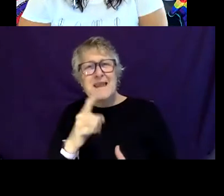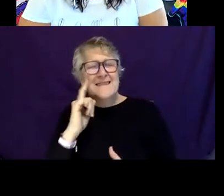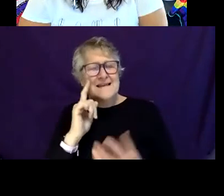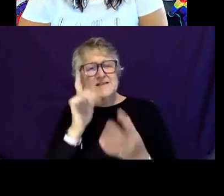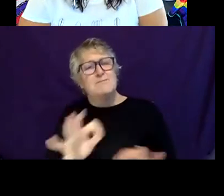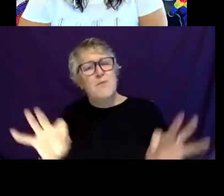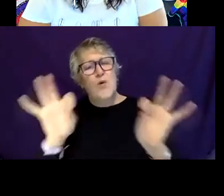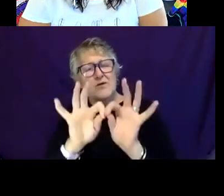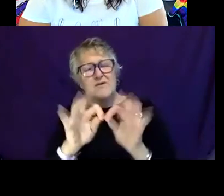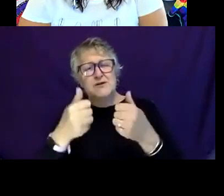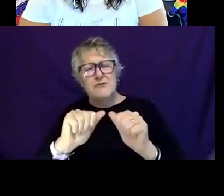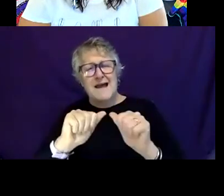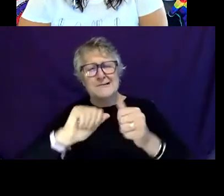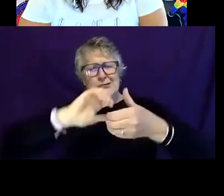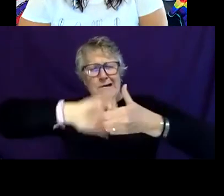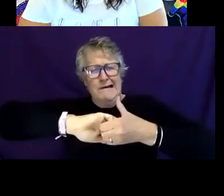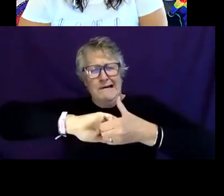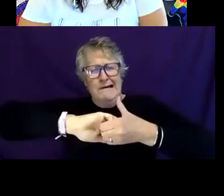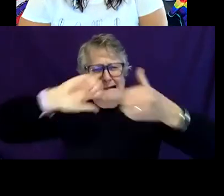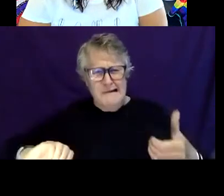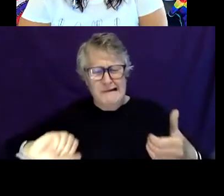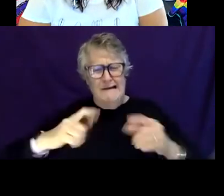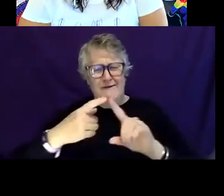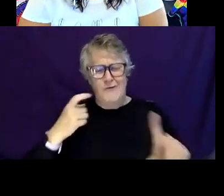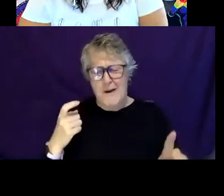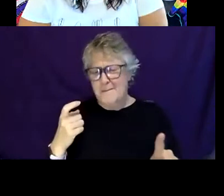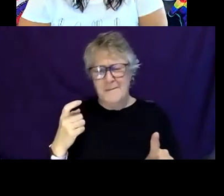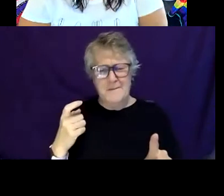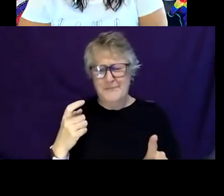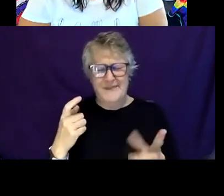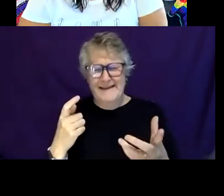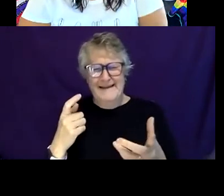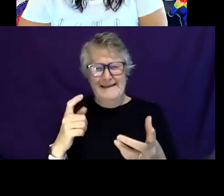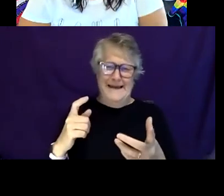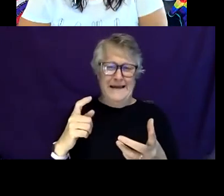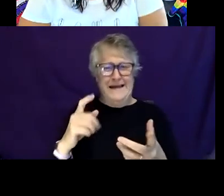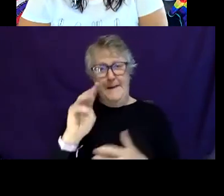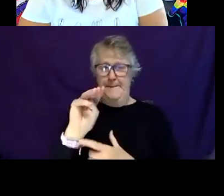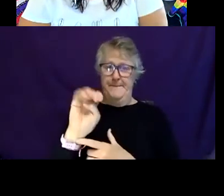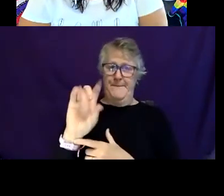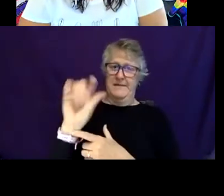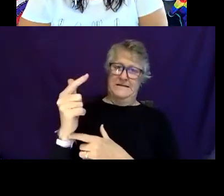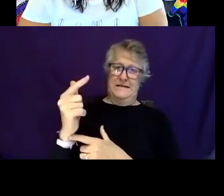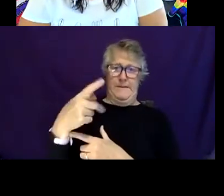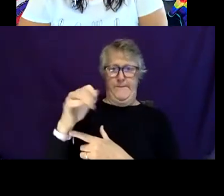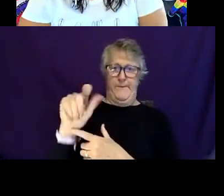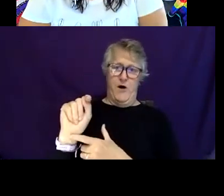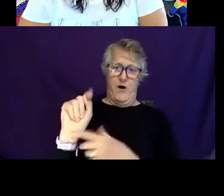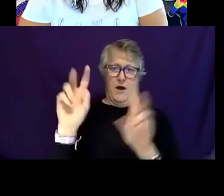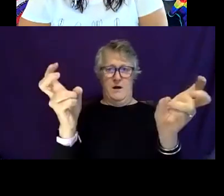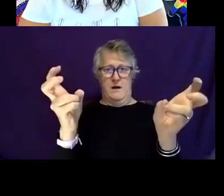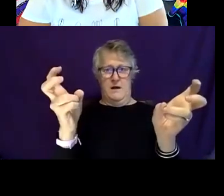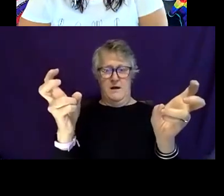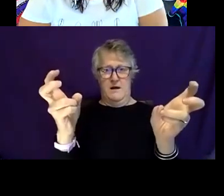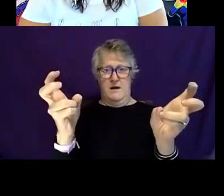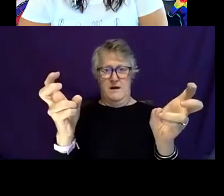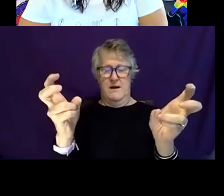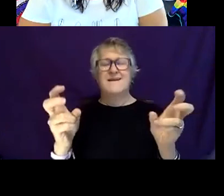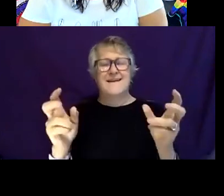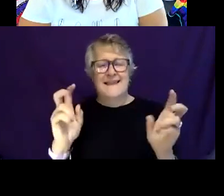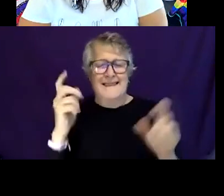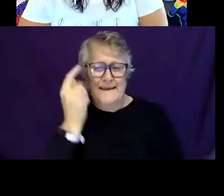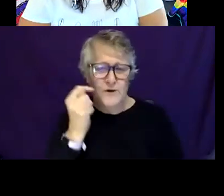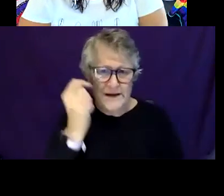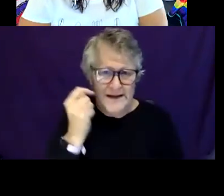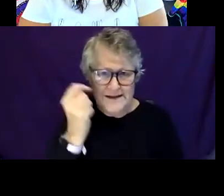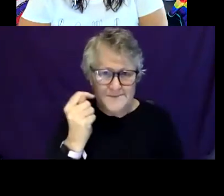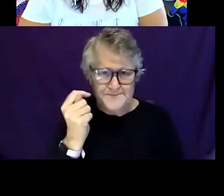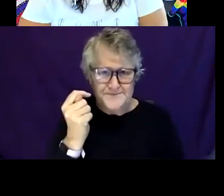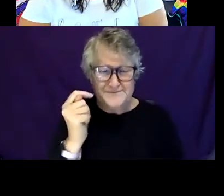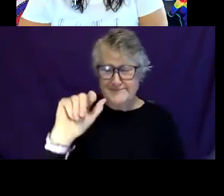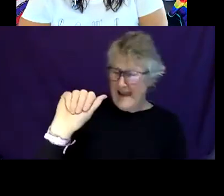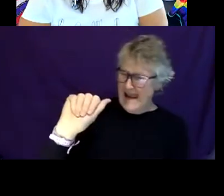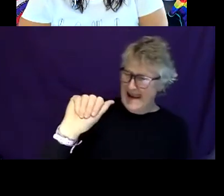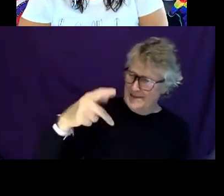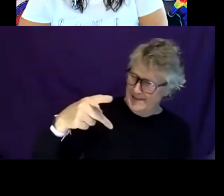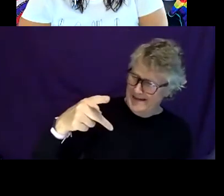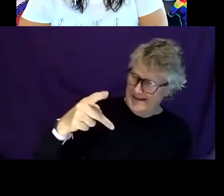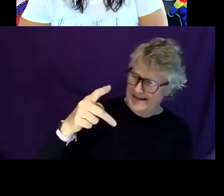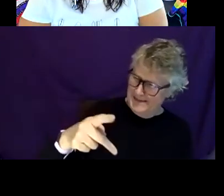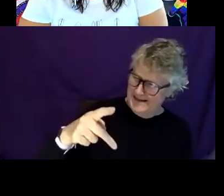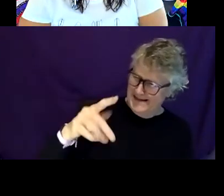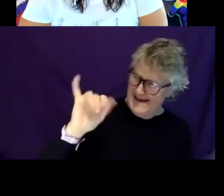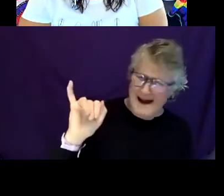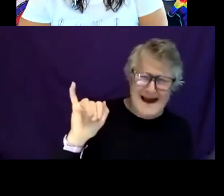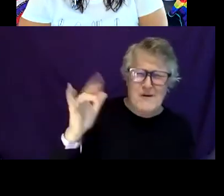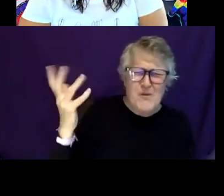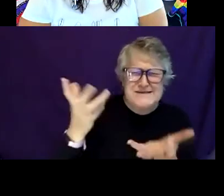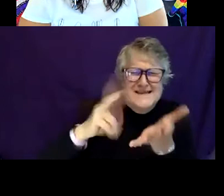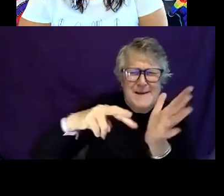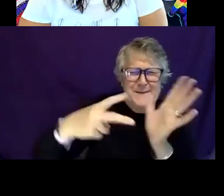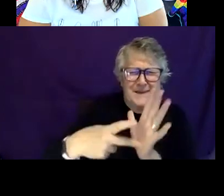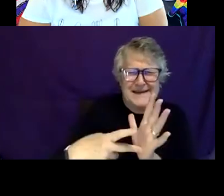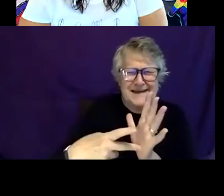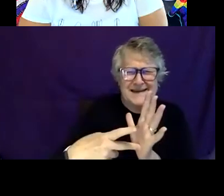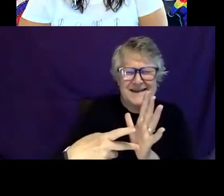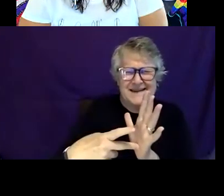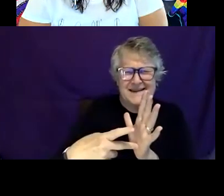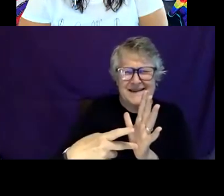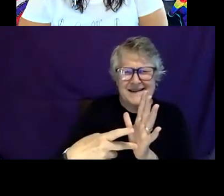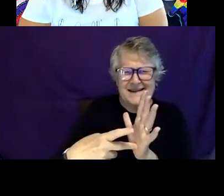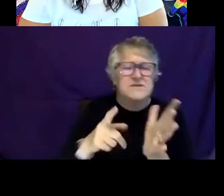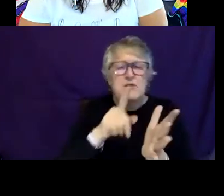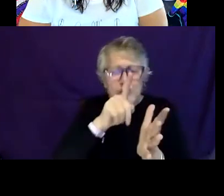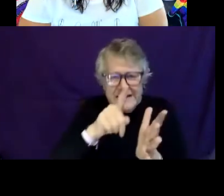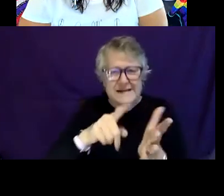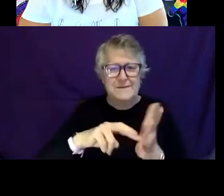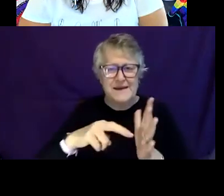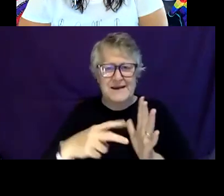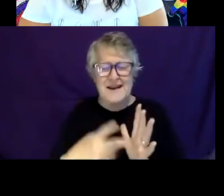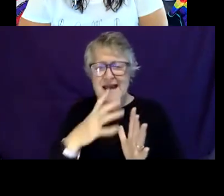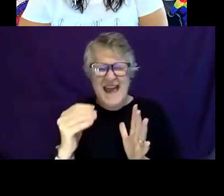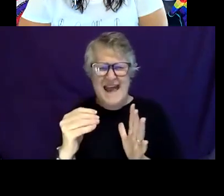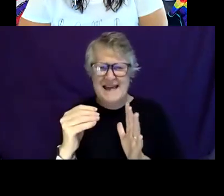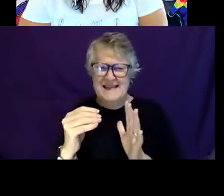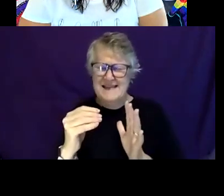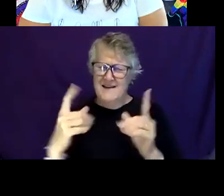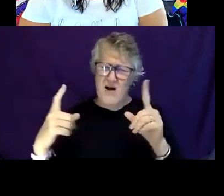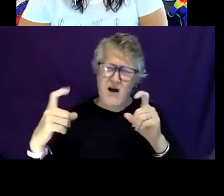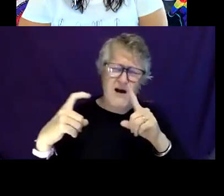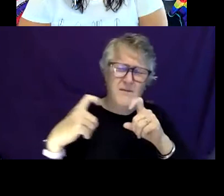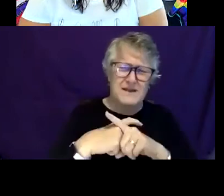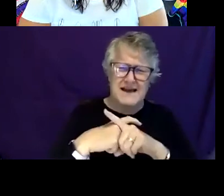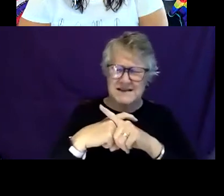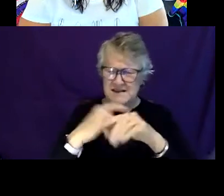Like we are lumping huge categories of people into one category. You know, like, "Asian Pacific Islander", what does that even mean, right? Like, think about the billions of Asian people that exists in this world, and the complex layers of history, of environments,